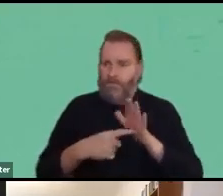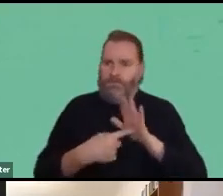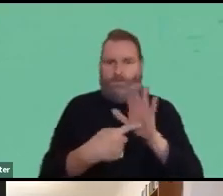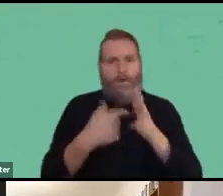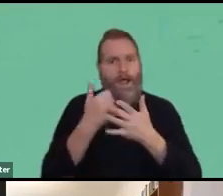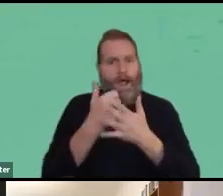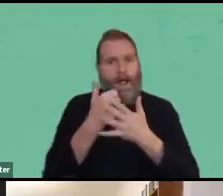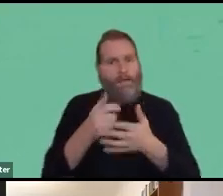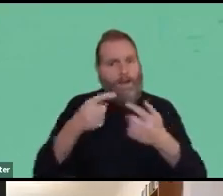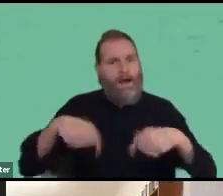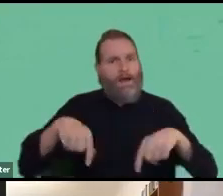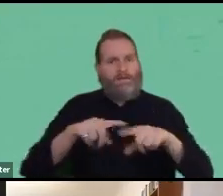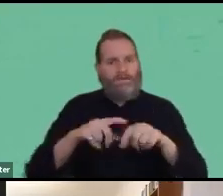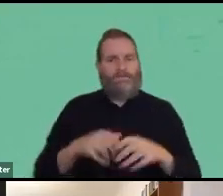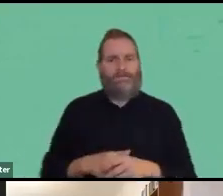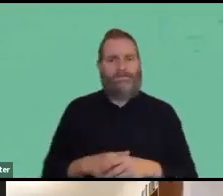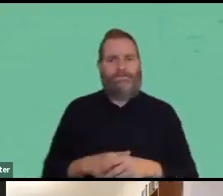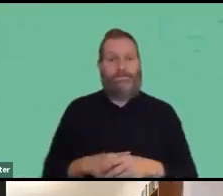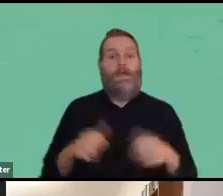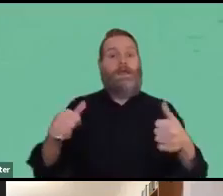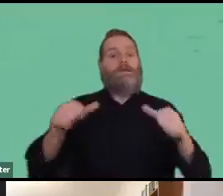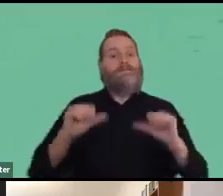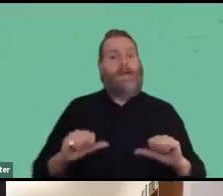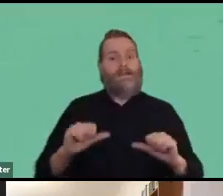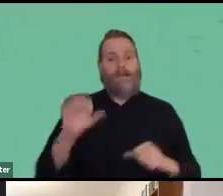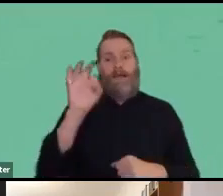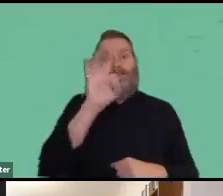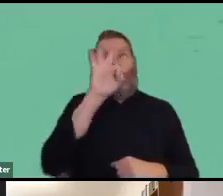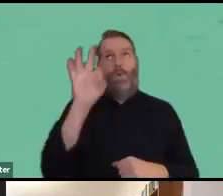there's a question now from Nick Parker which I think probably Mark is for you,